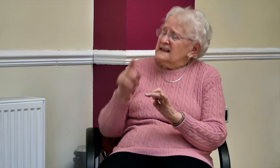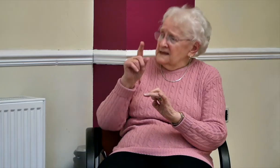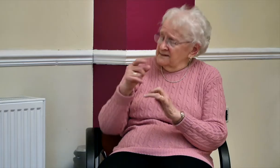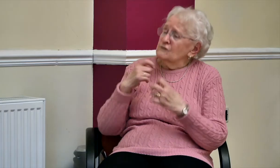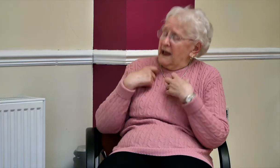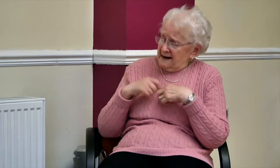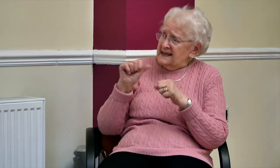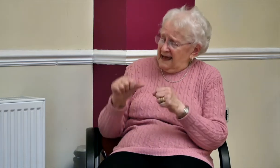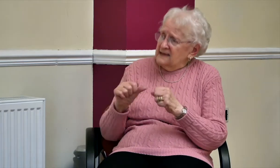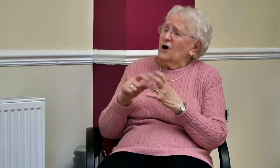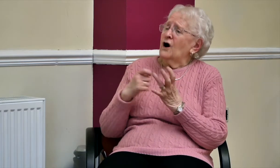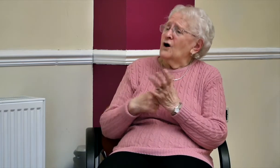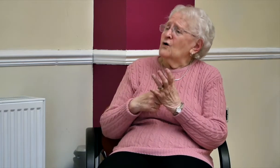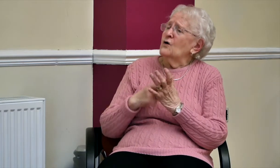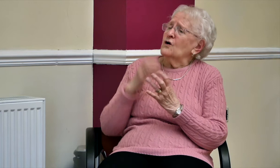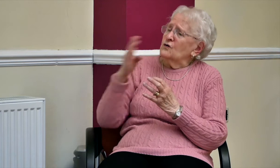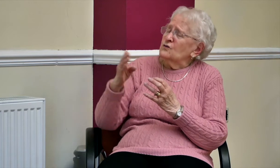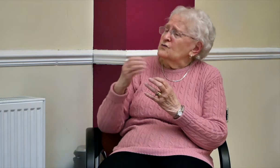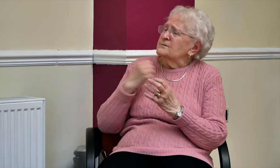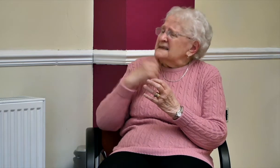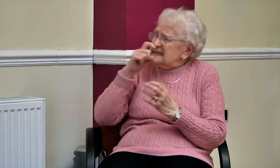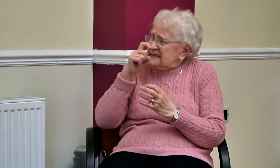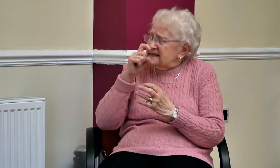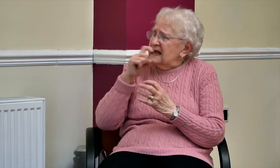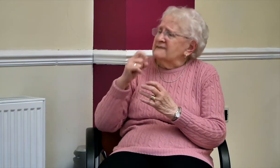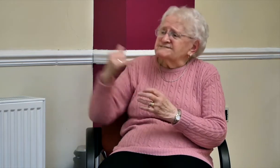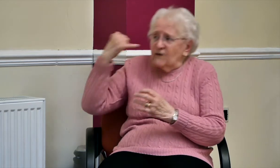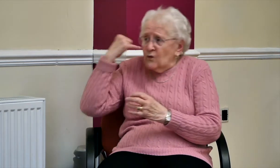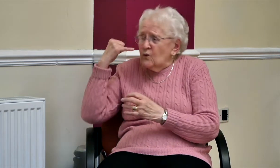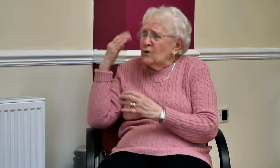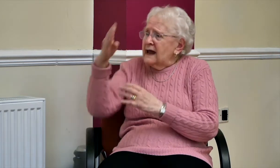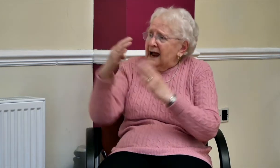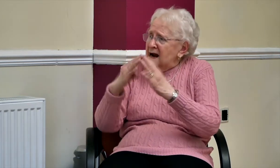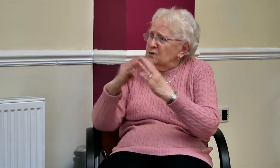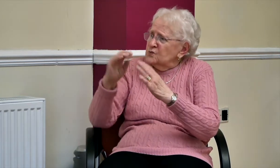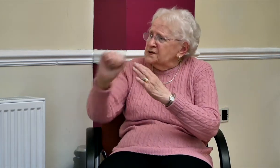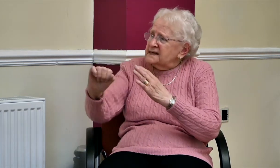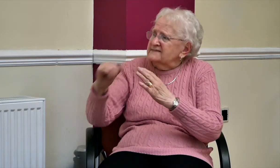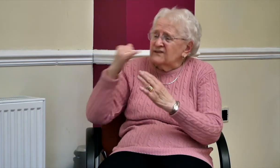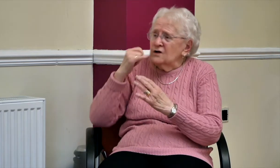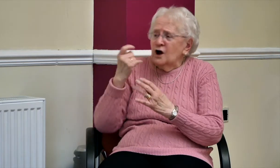The missioner, yes, or I'd go to my sister's. She would make phone calls for me from her house.